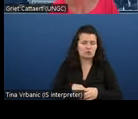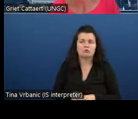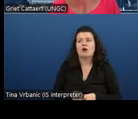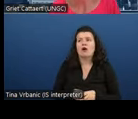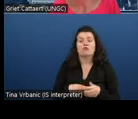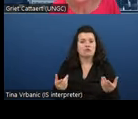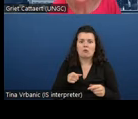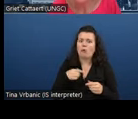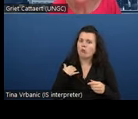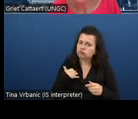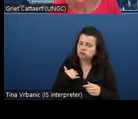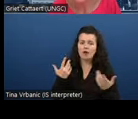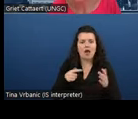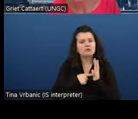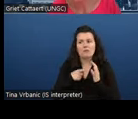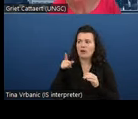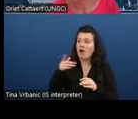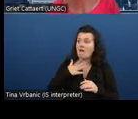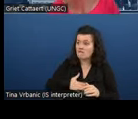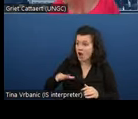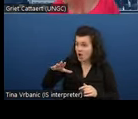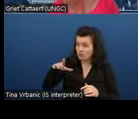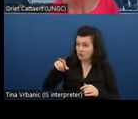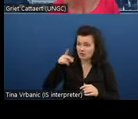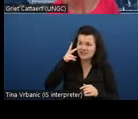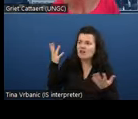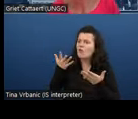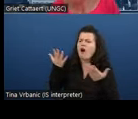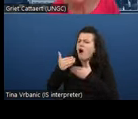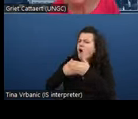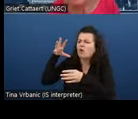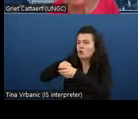15:55:23 Another important thing that we also do have a Global Compact is developing tools